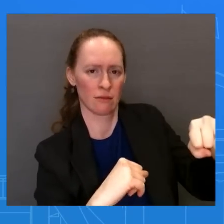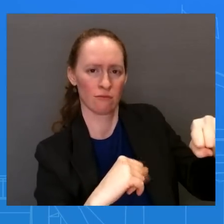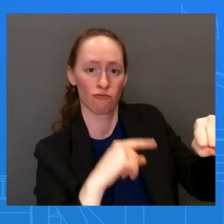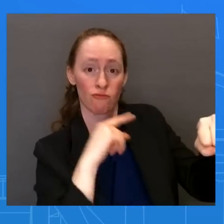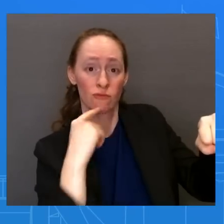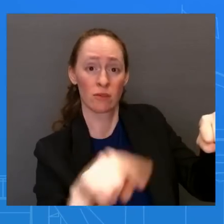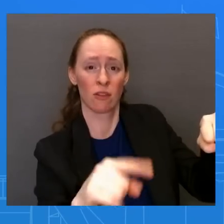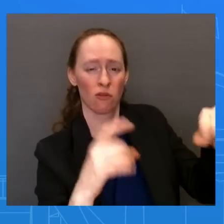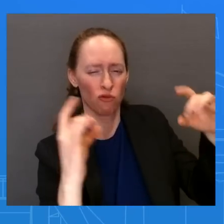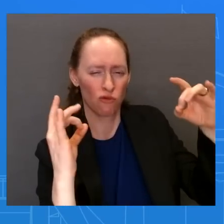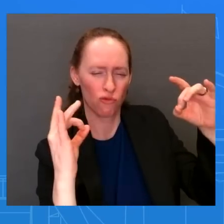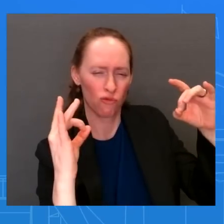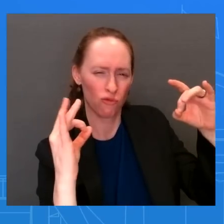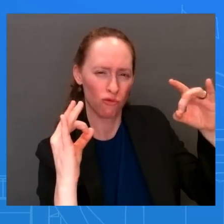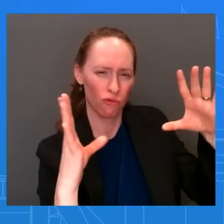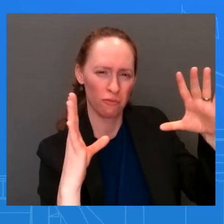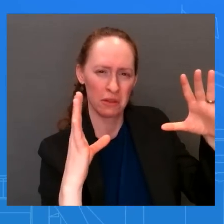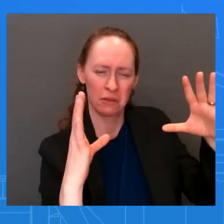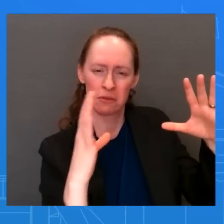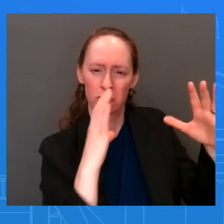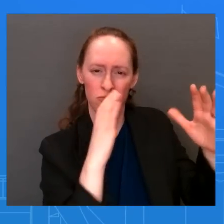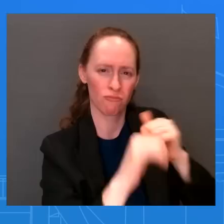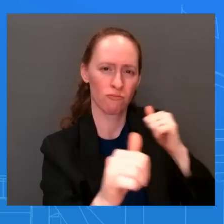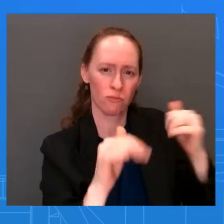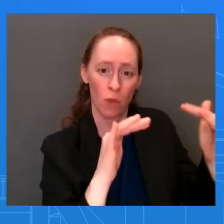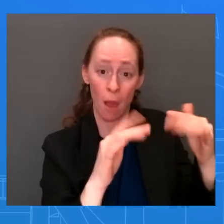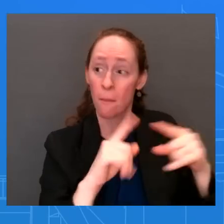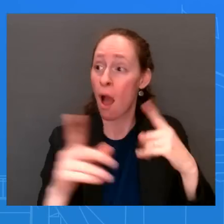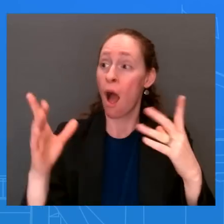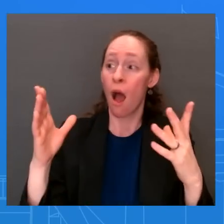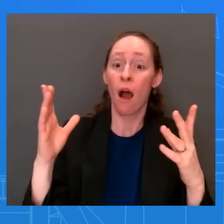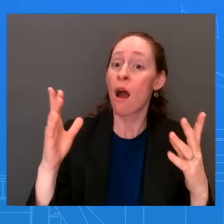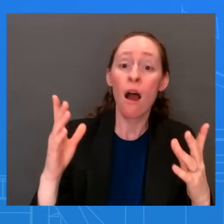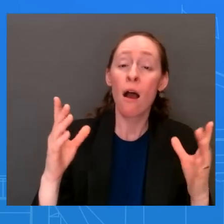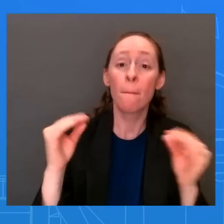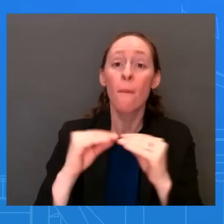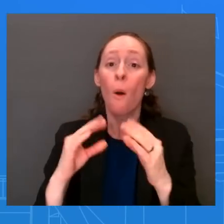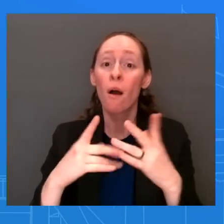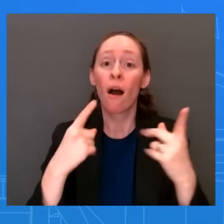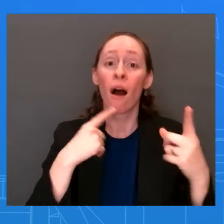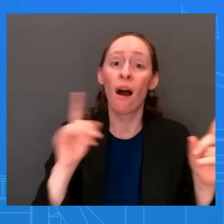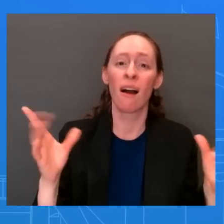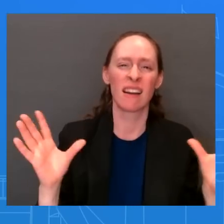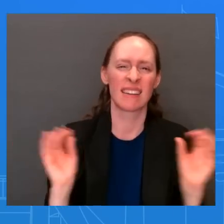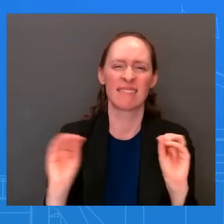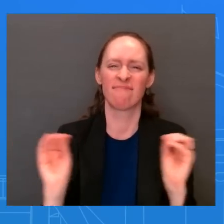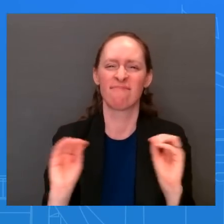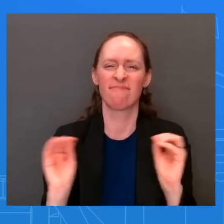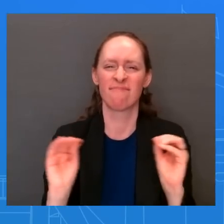to share of any types of security assistance to preview. Look, when it comes to -- when it comes to other countries,